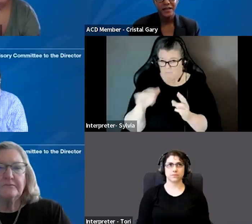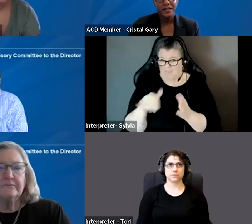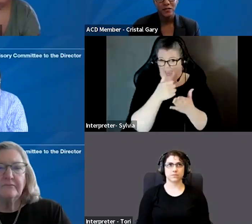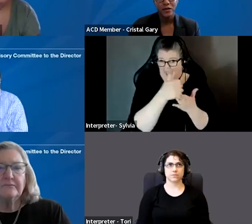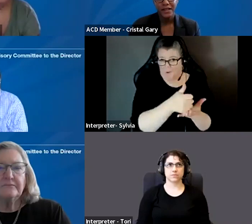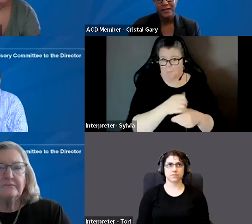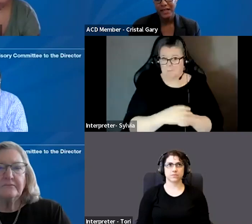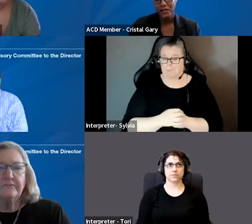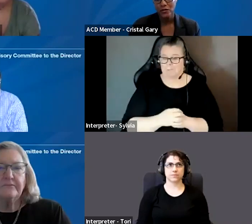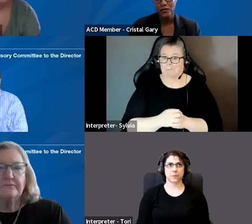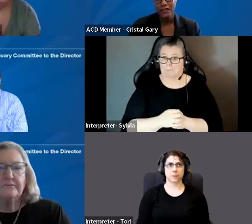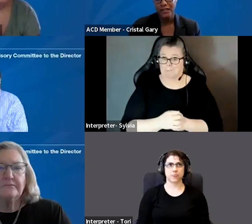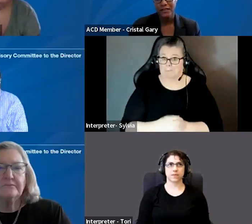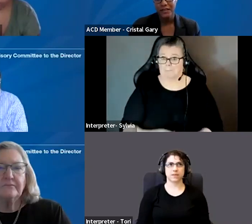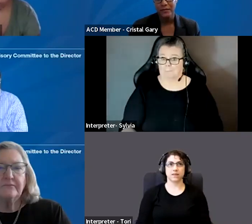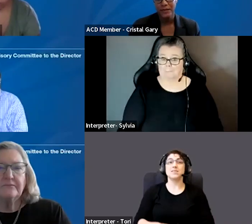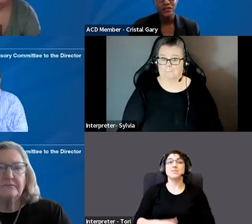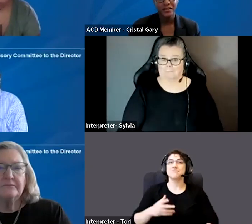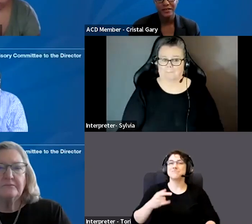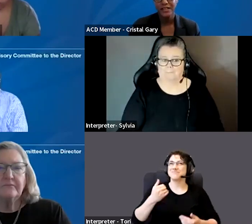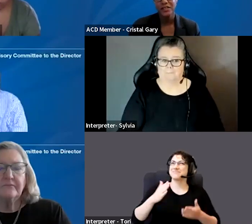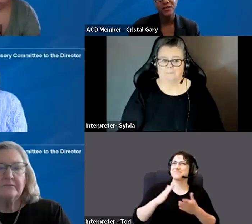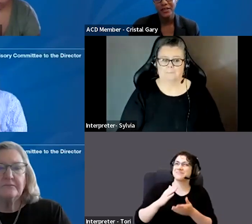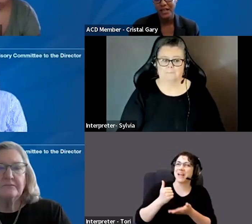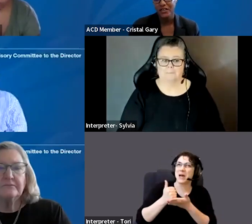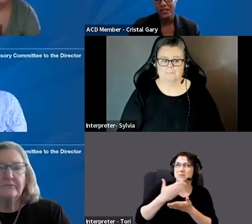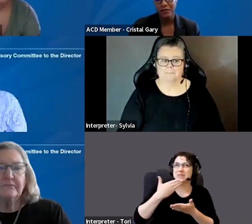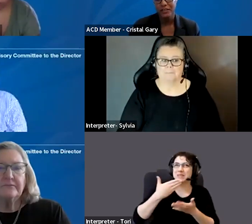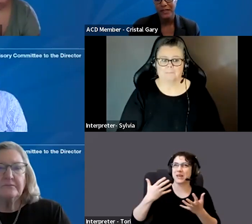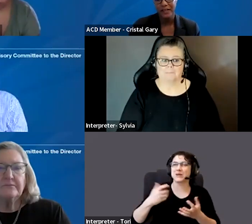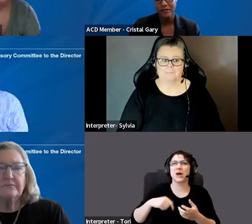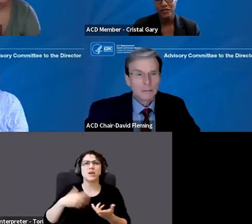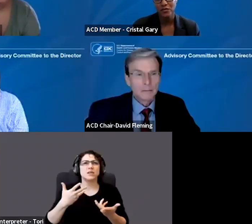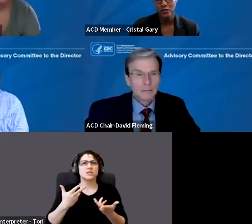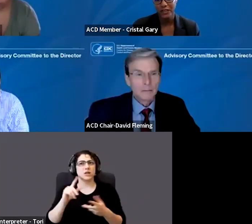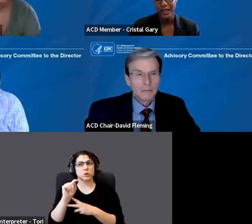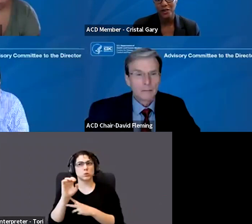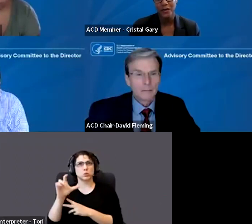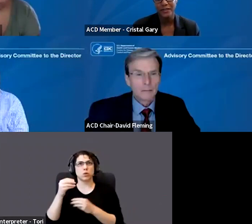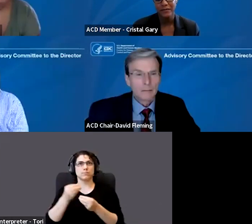And I think rolling out that tool and just continued communication to help clear up that confusion will really help by --